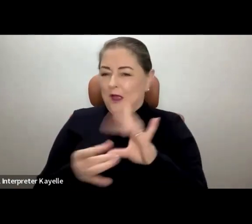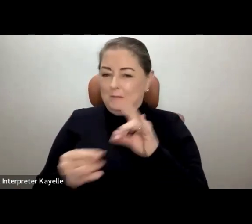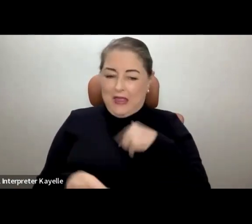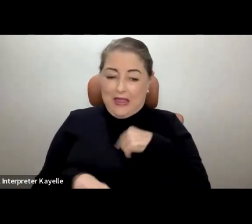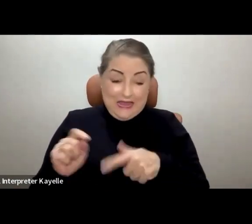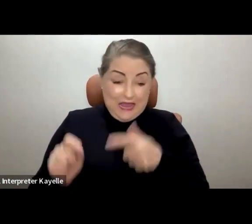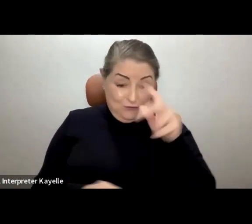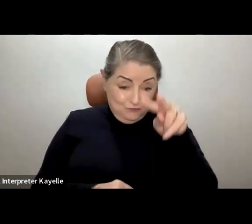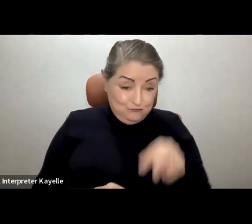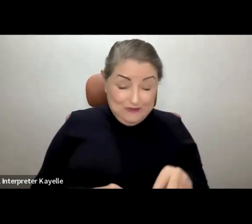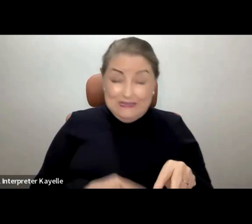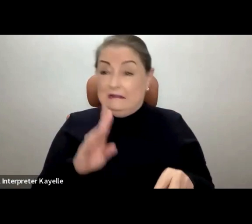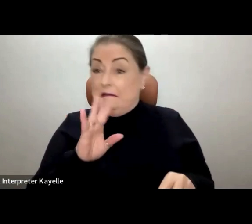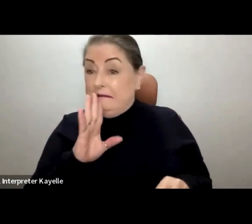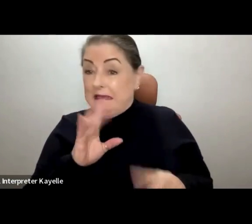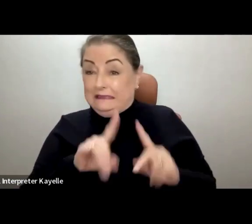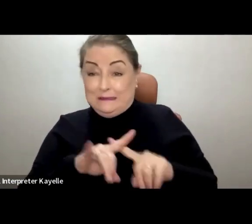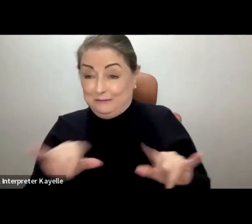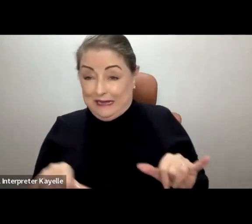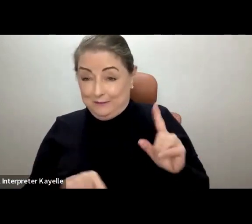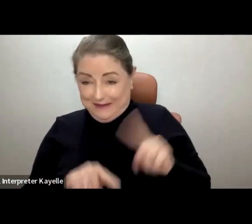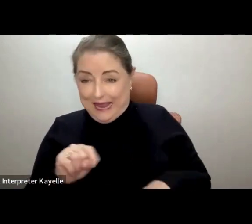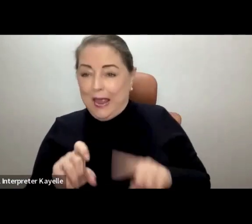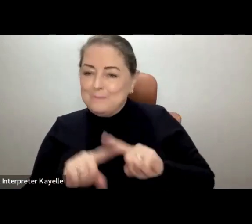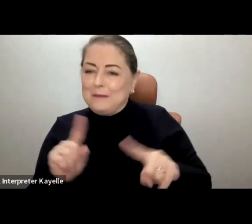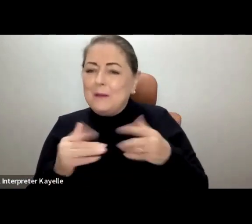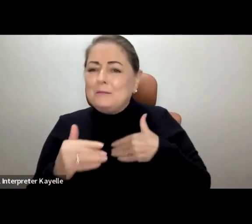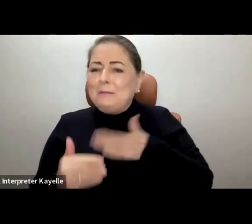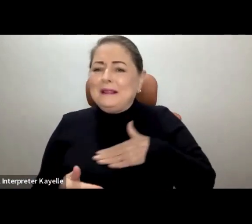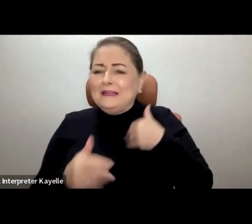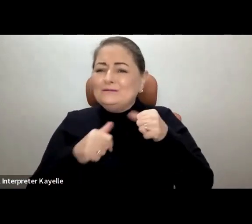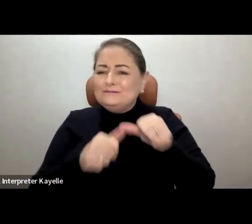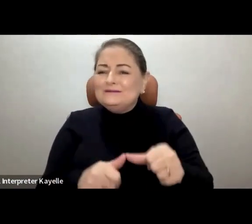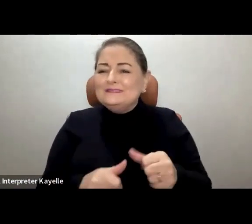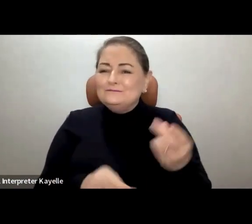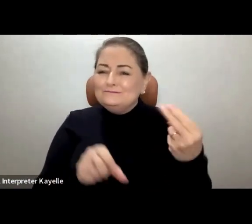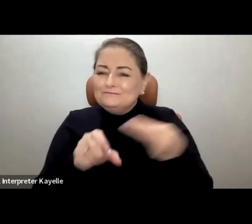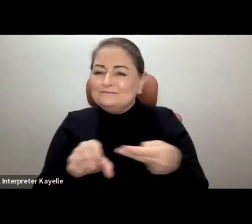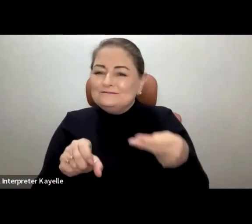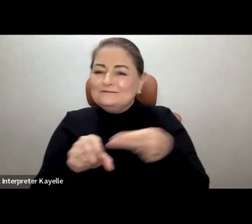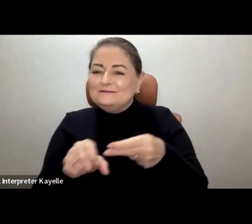same time. But please, please be a part of questions, please ask